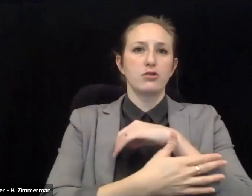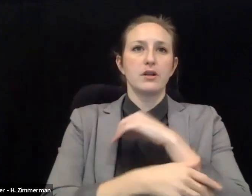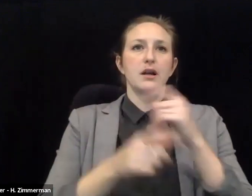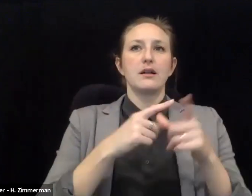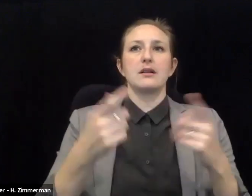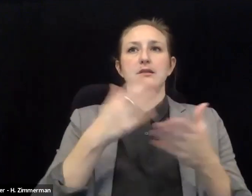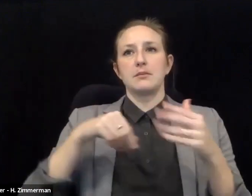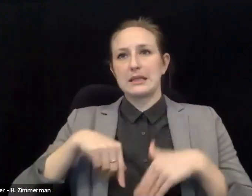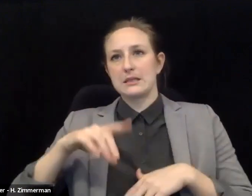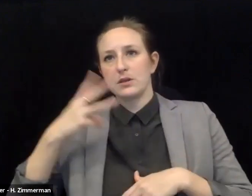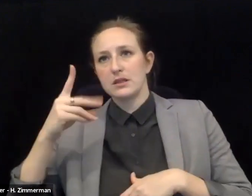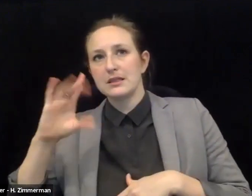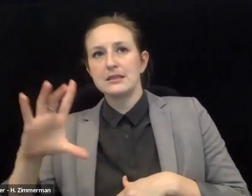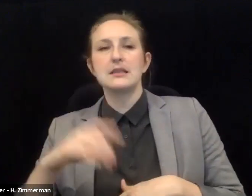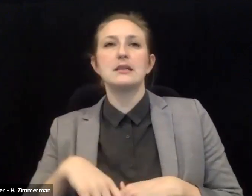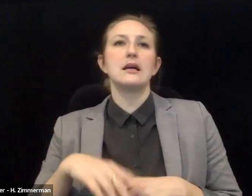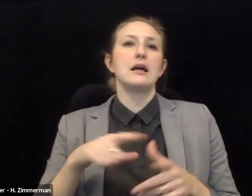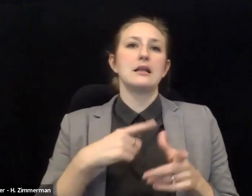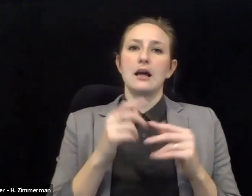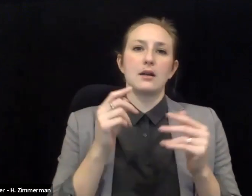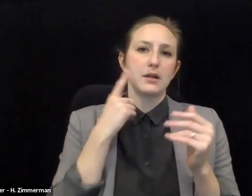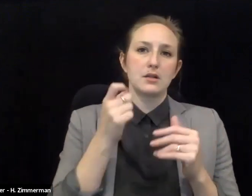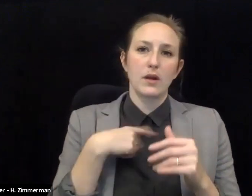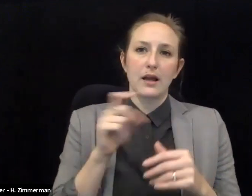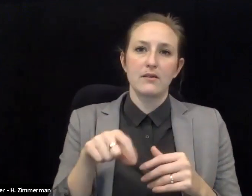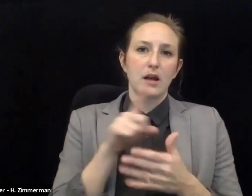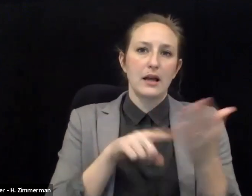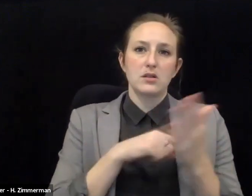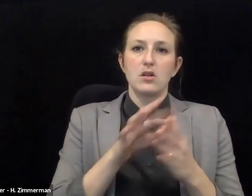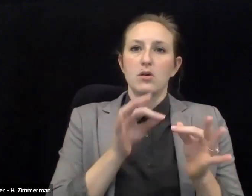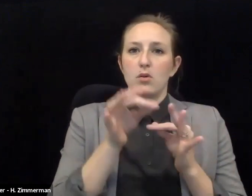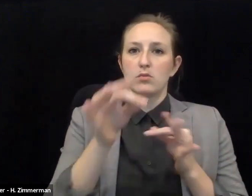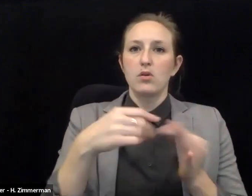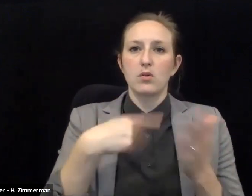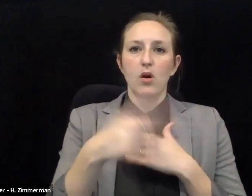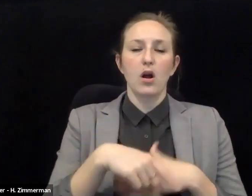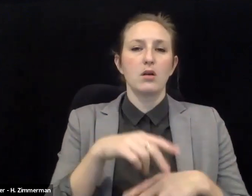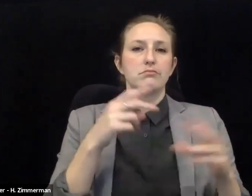and with having to cancel, or postpone the program on fairly short notice I we